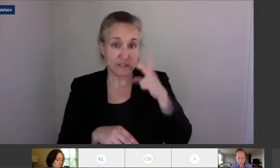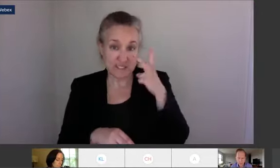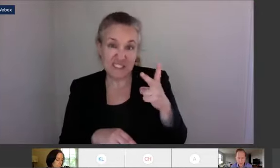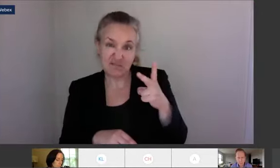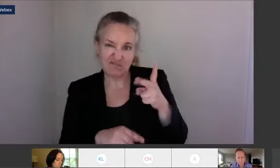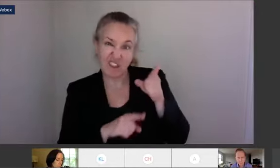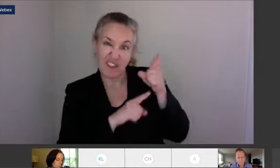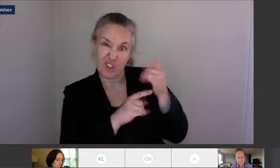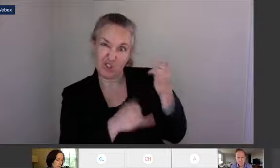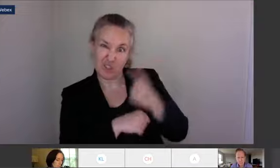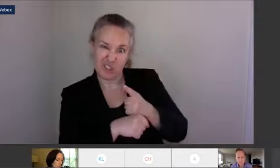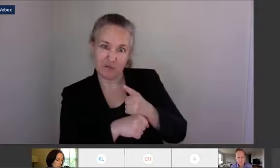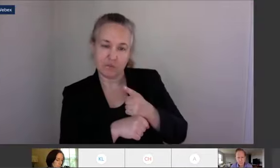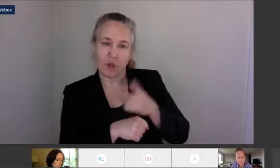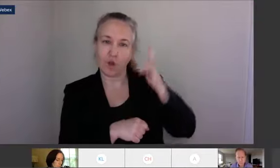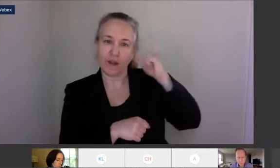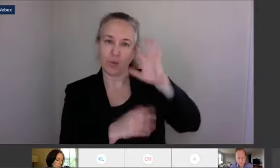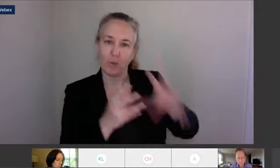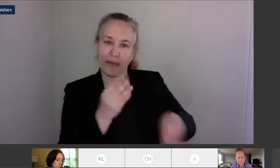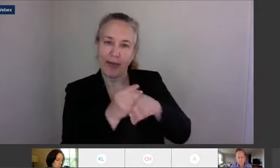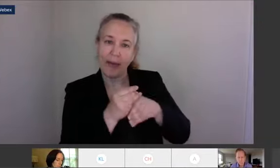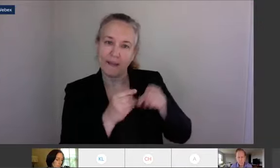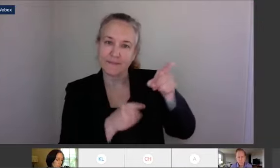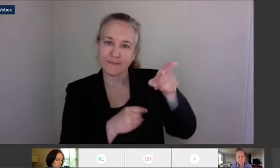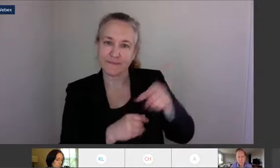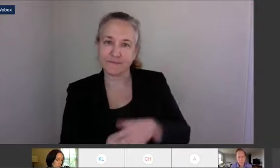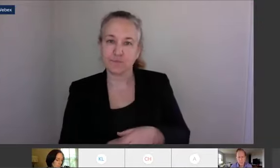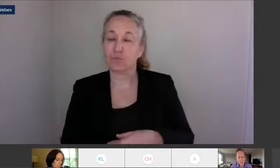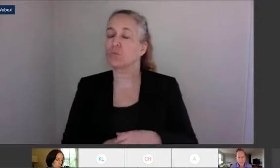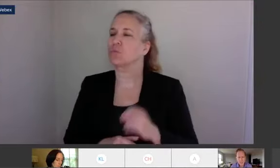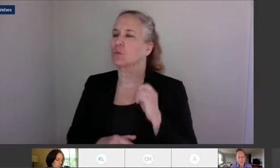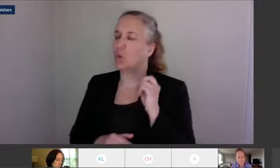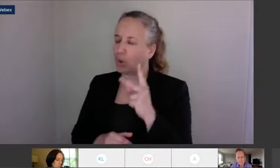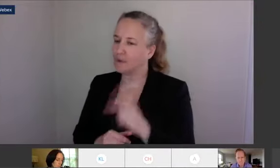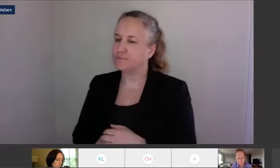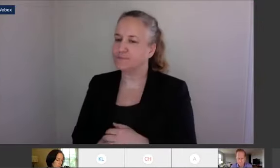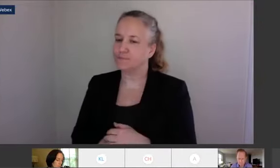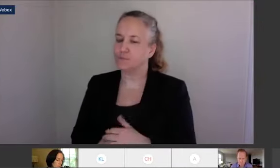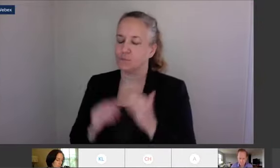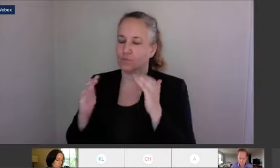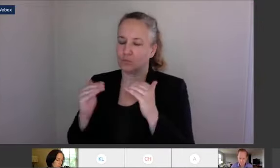today [Reporter] okay given the given the problems with